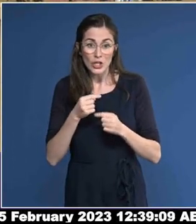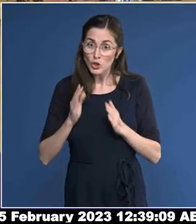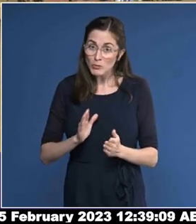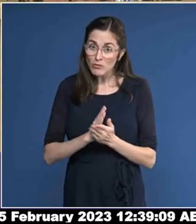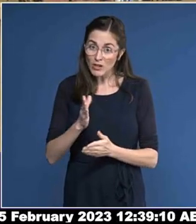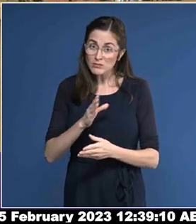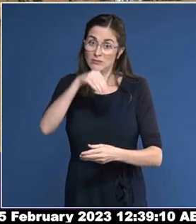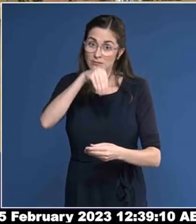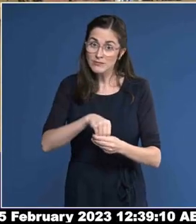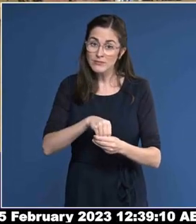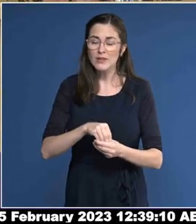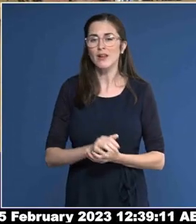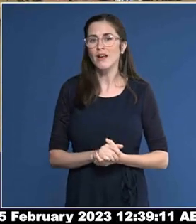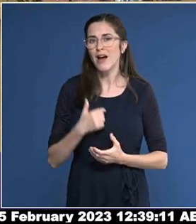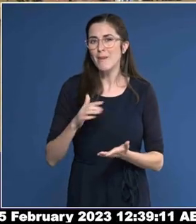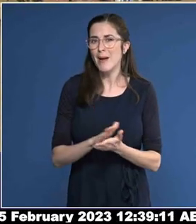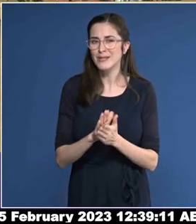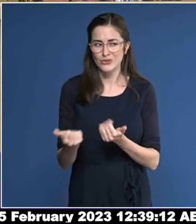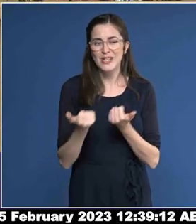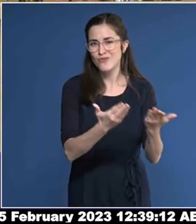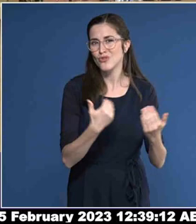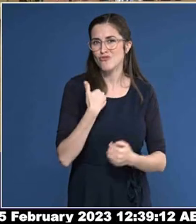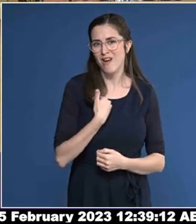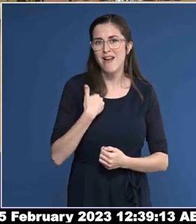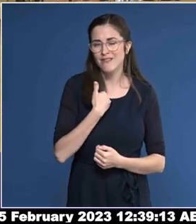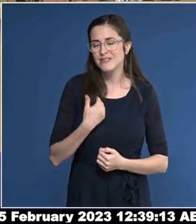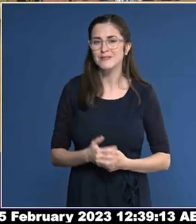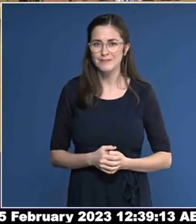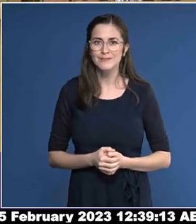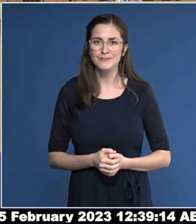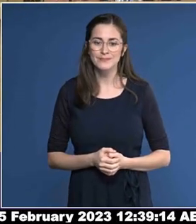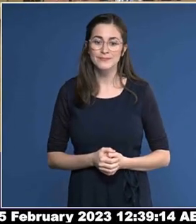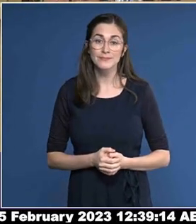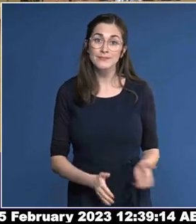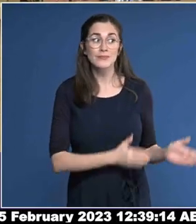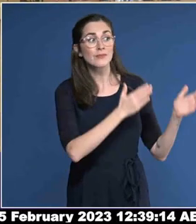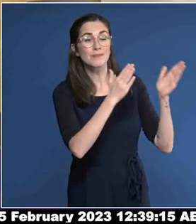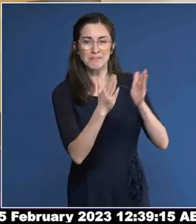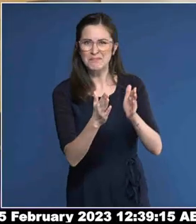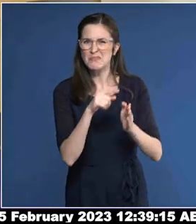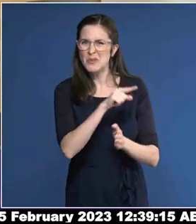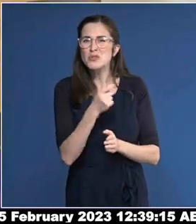I'm more than happy to provide you with a copy of it. Thank you. Now, for Coastal, a small organisation, you have said human